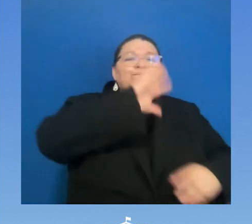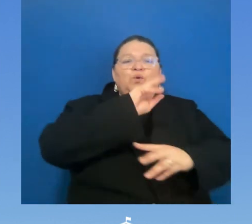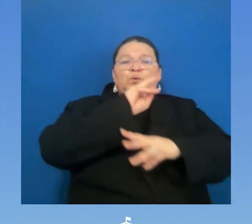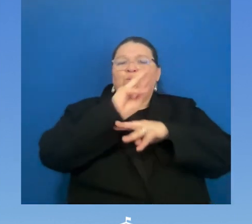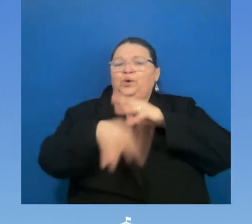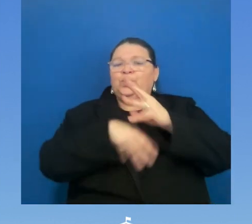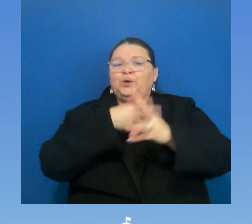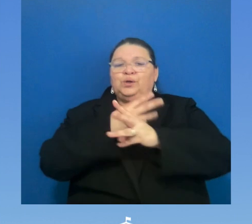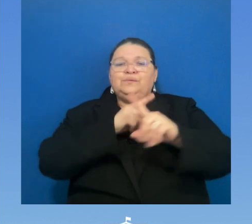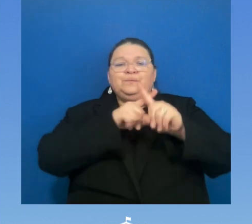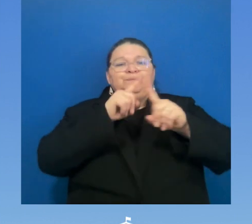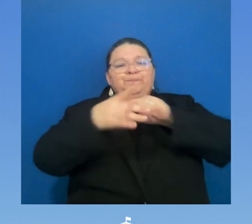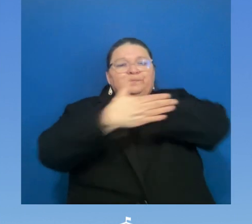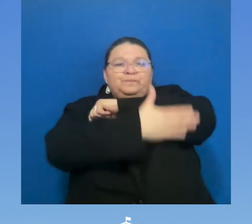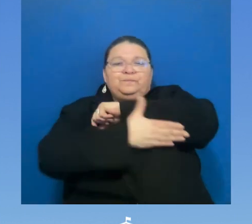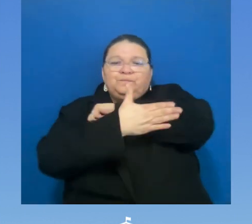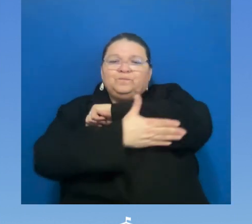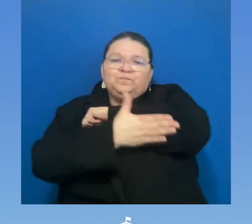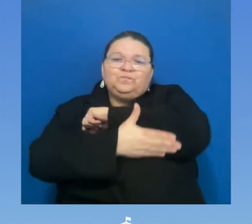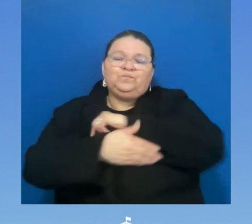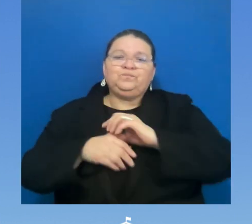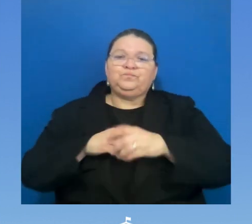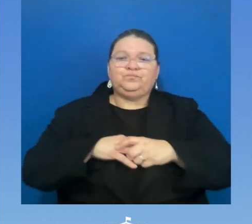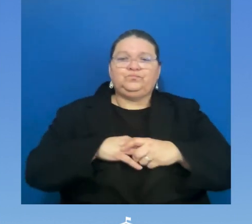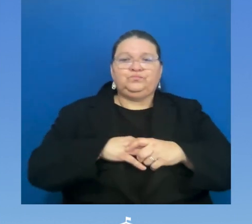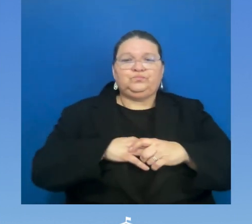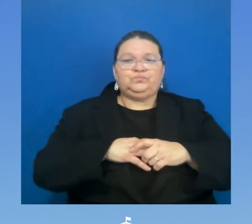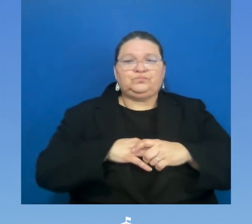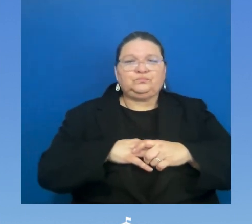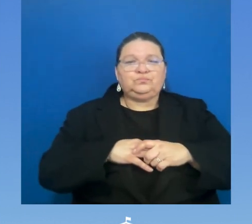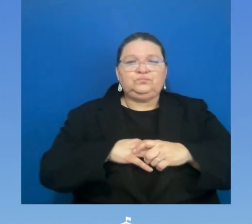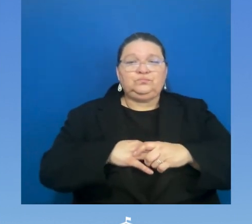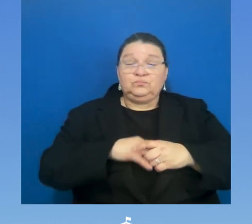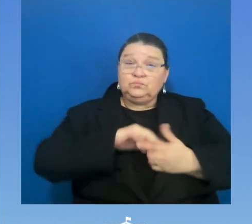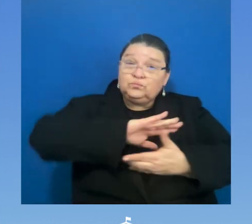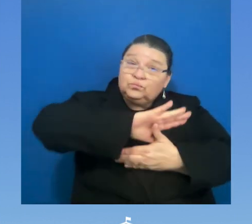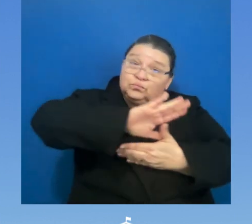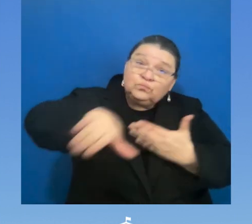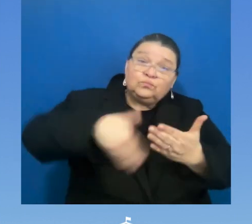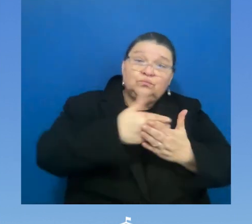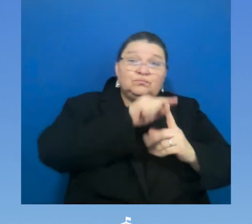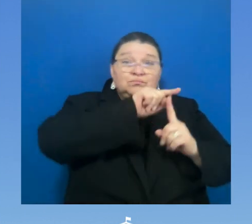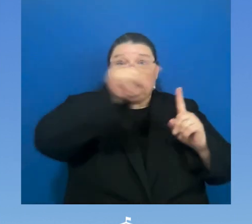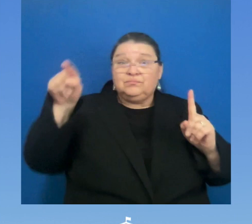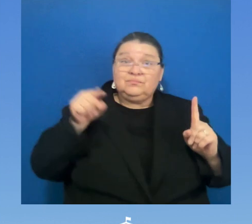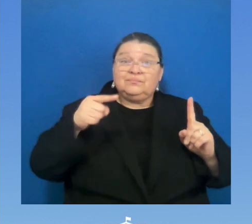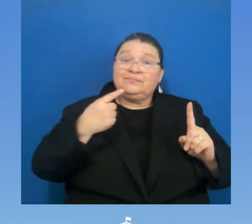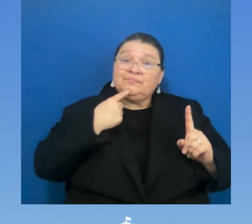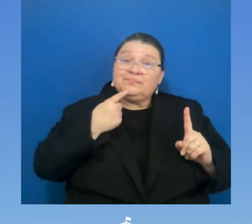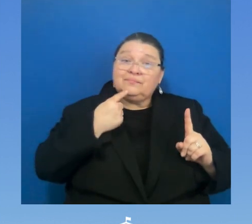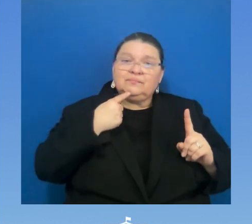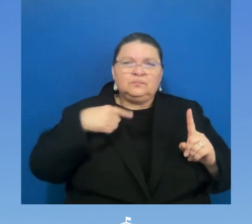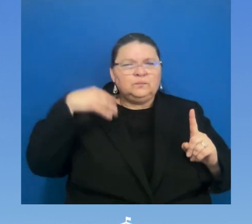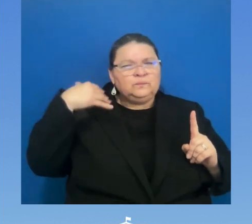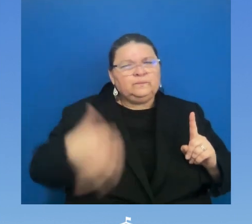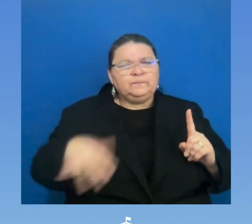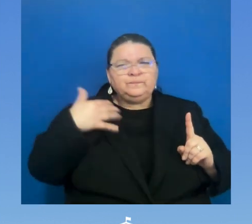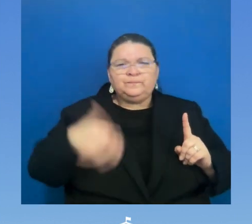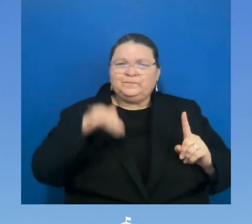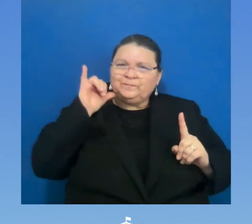is that the fifty three year legacy of values and being inclusive and continuing to push ourselves